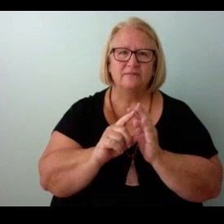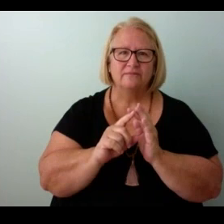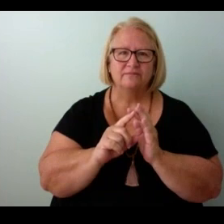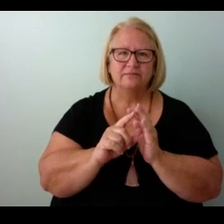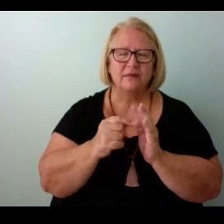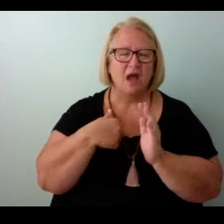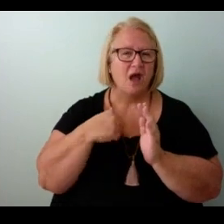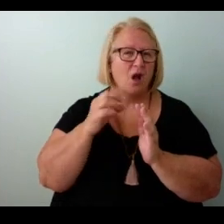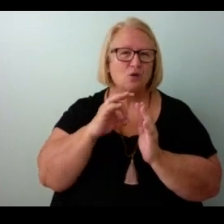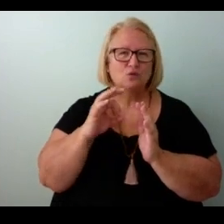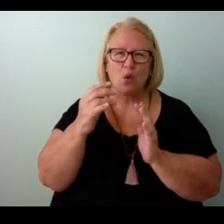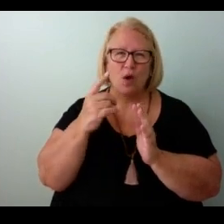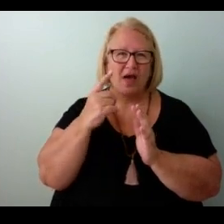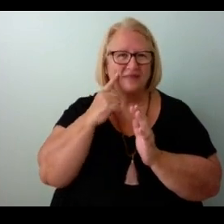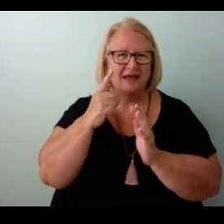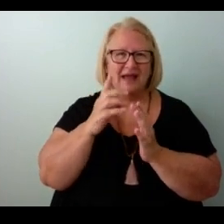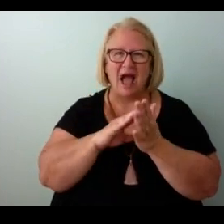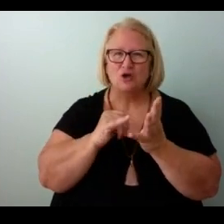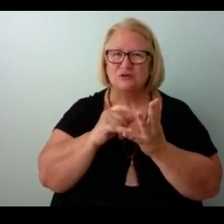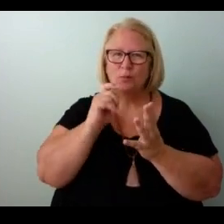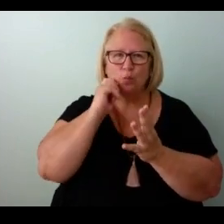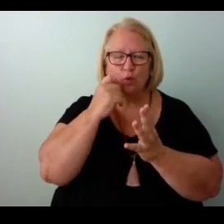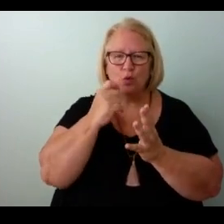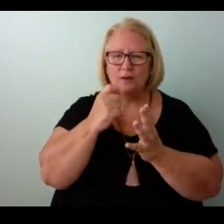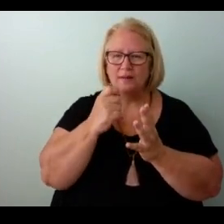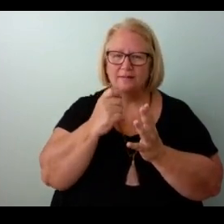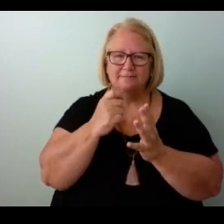a hardship variation interest rate would be changed.